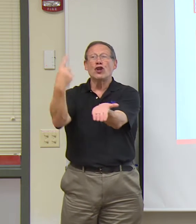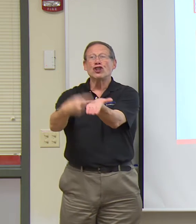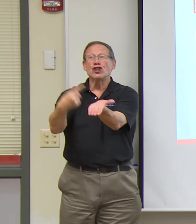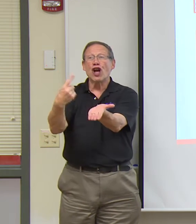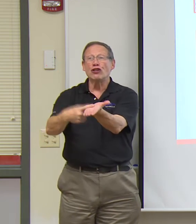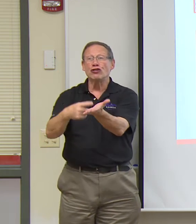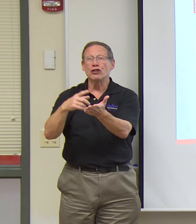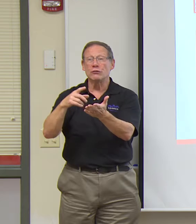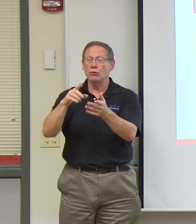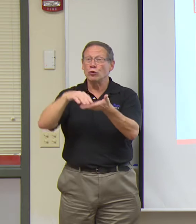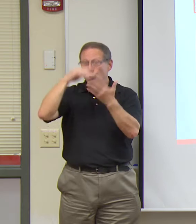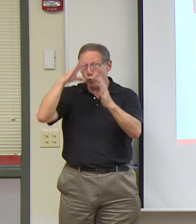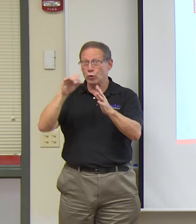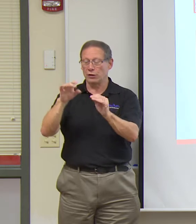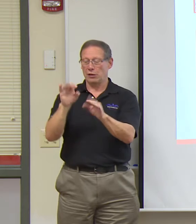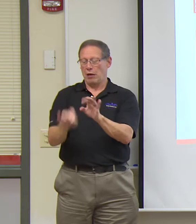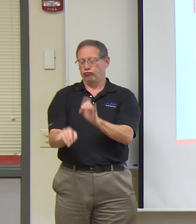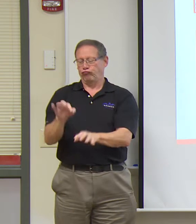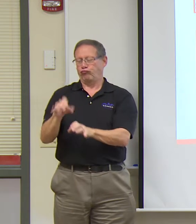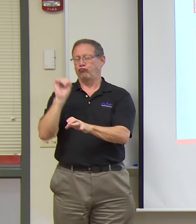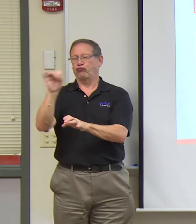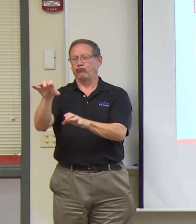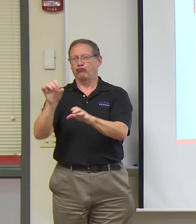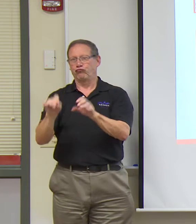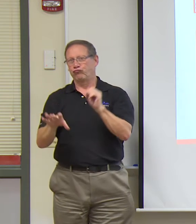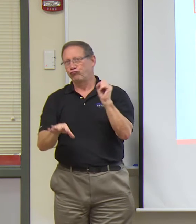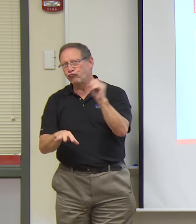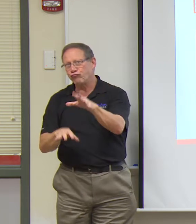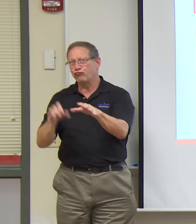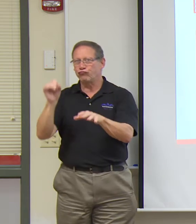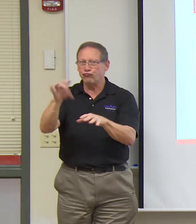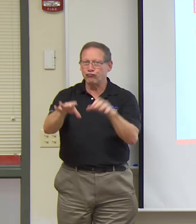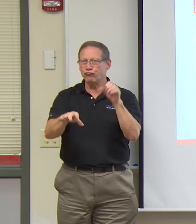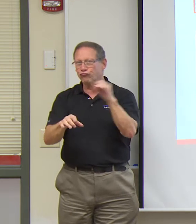and that's just to get some community going within the course.